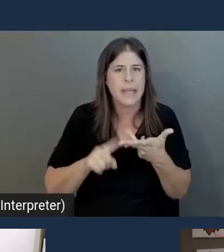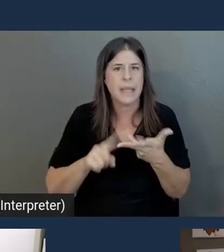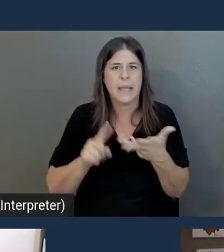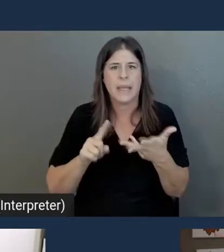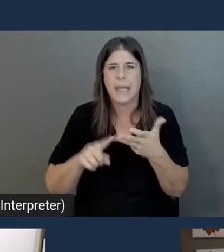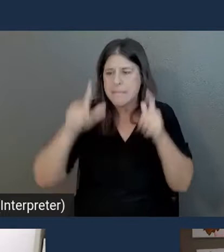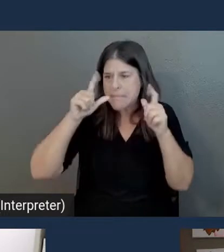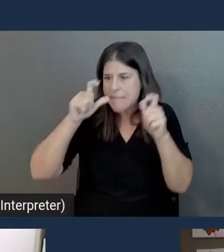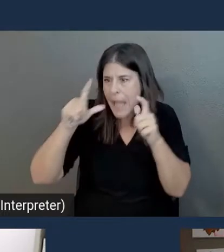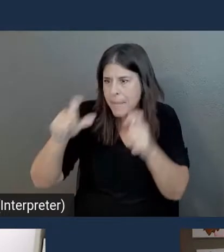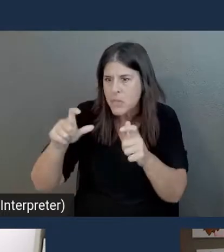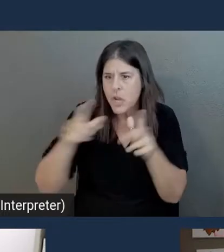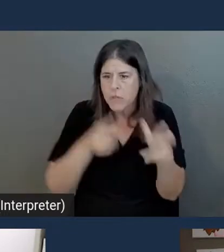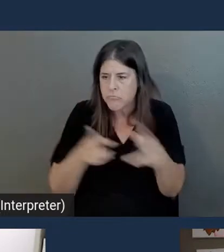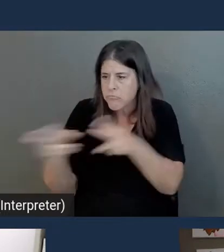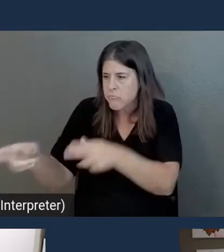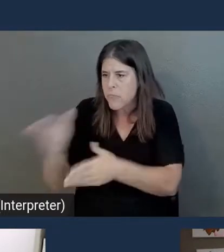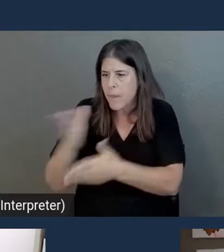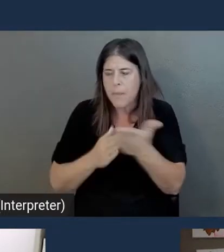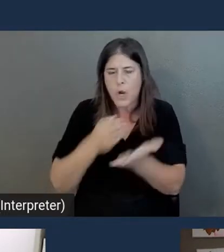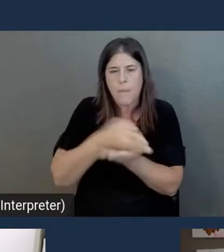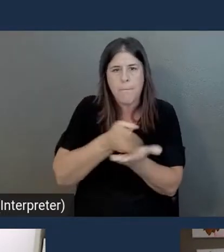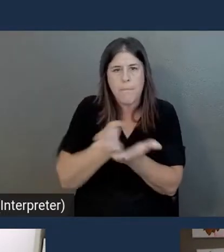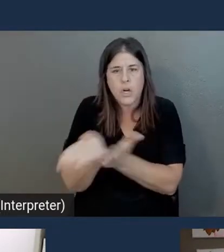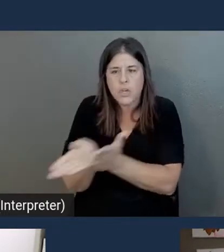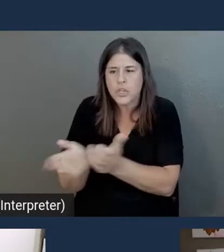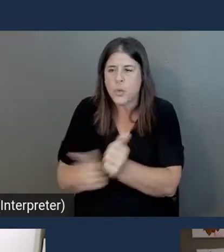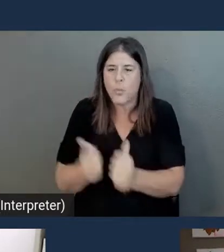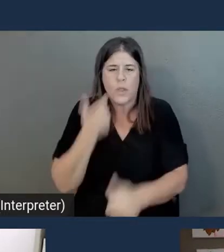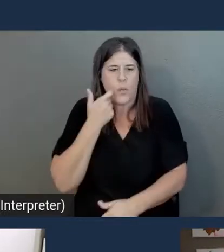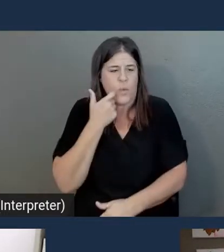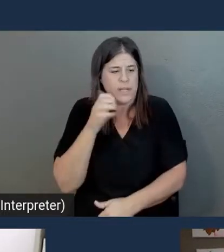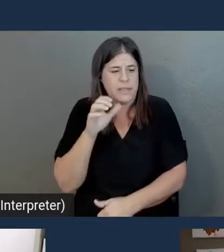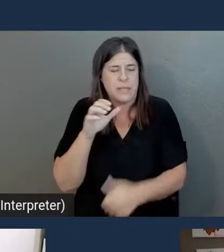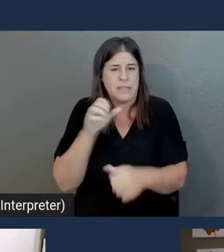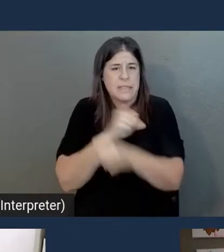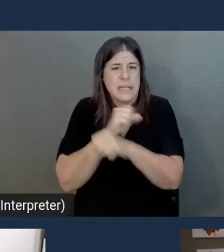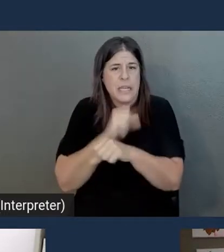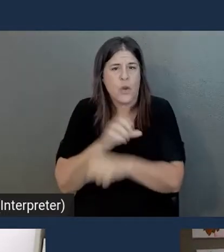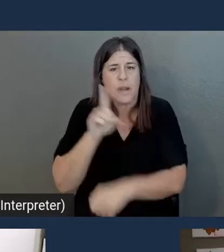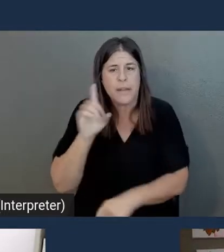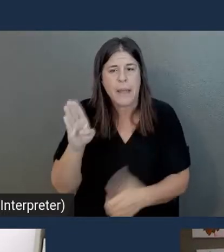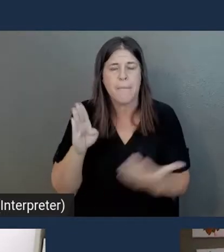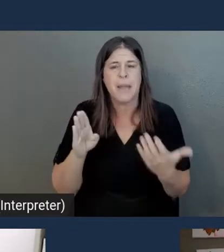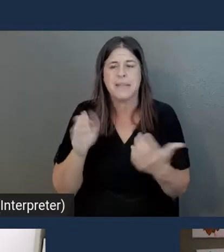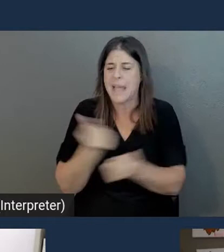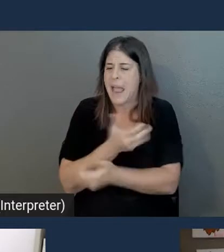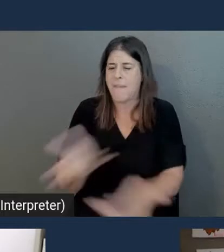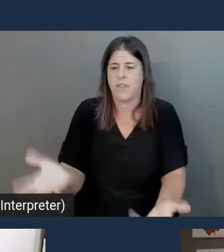Patching the database with the most recent security patches. Everything is coming with the RDS